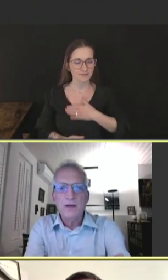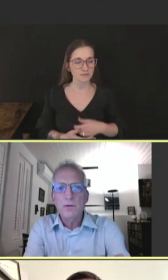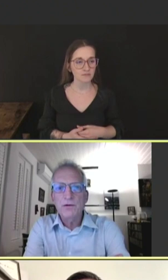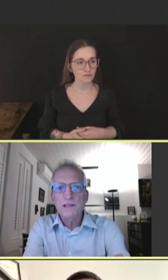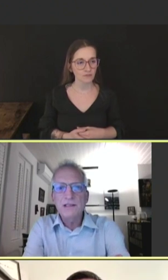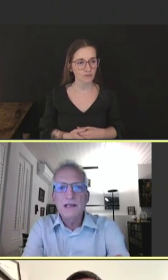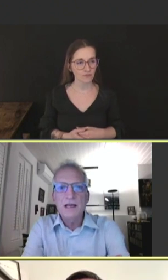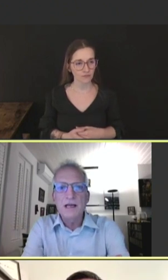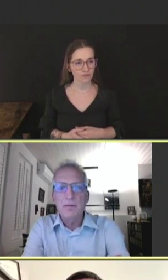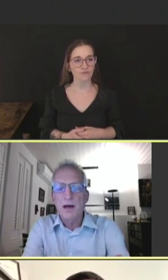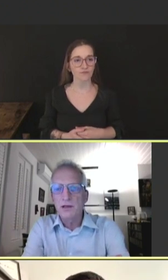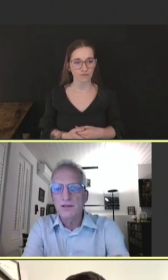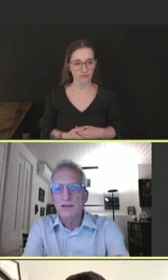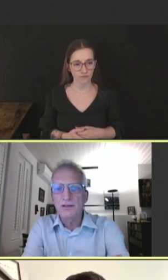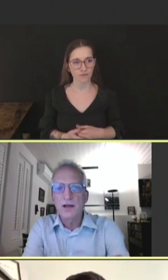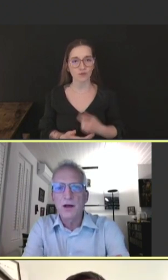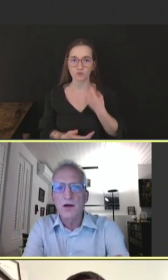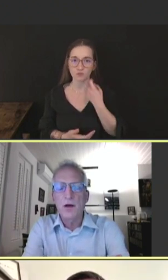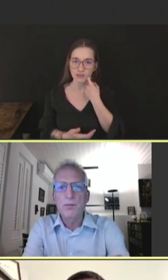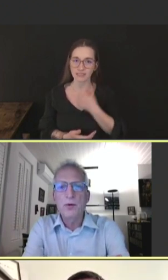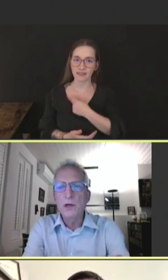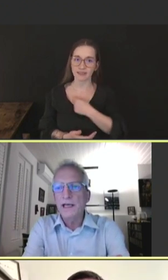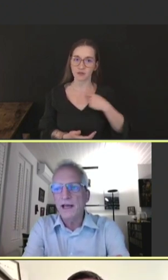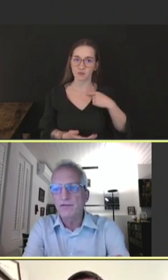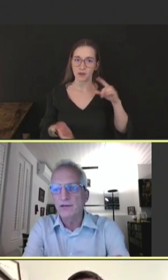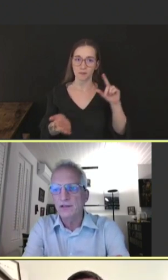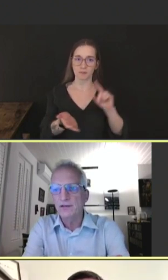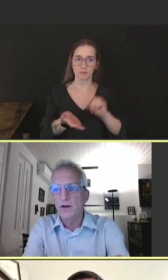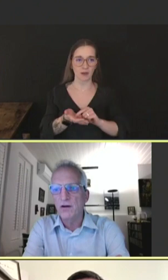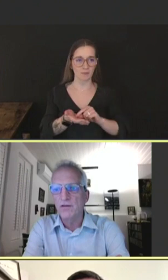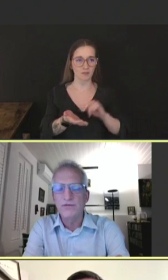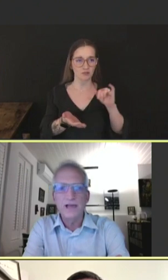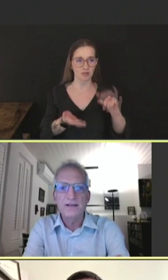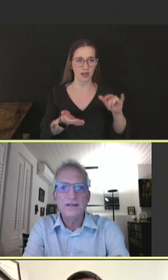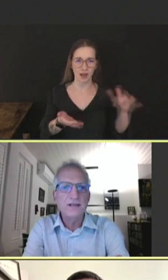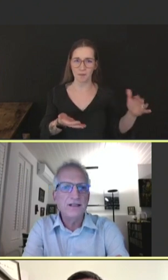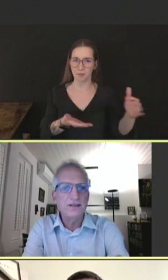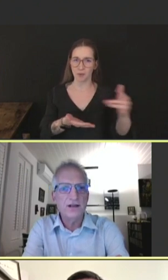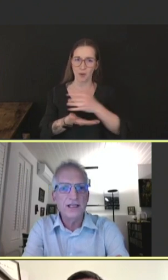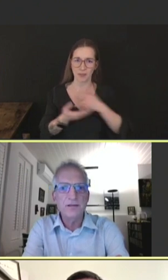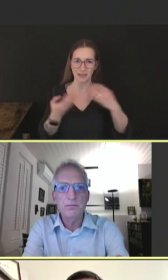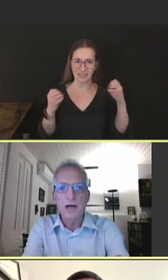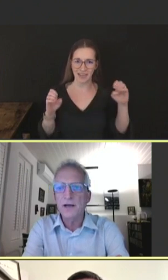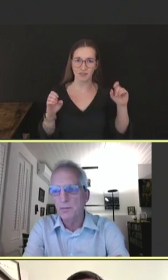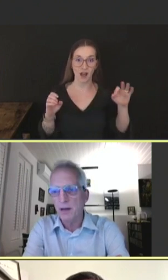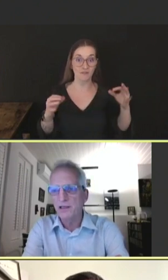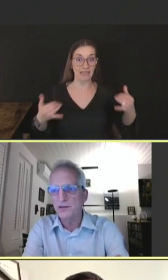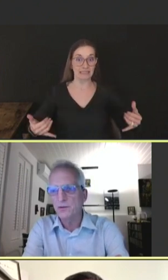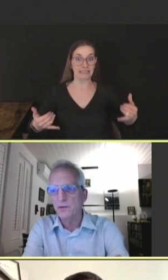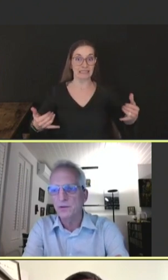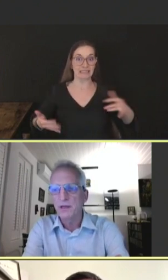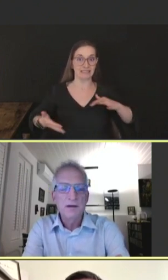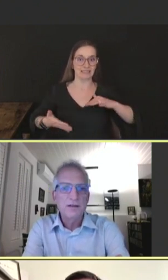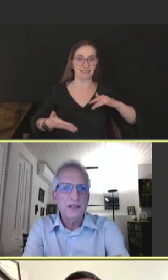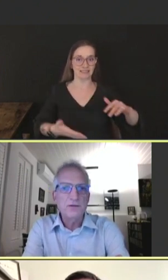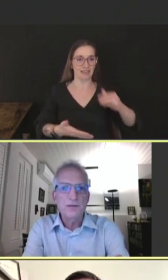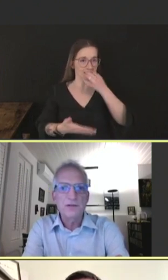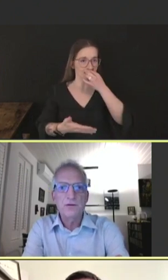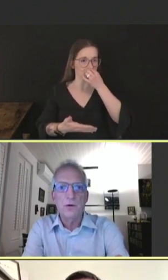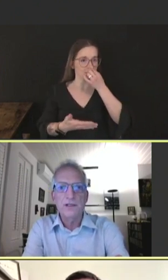We recently published a pooling effort of existing studies, either published or studies we sought